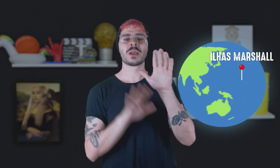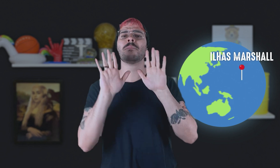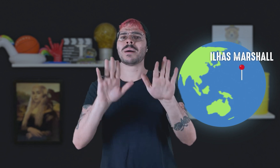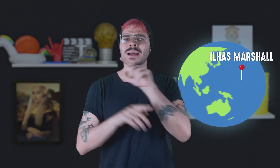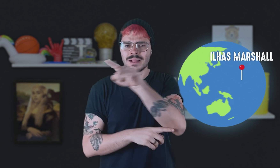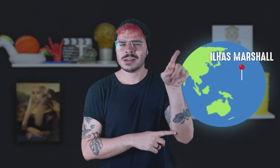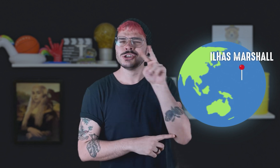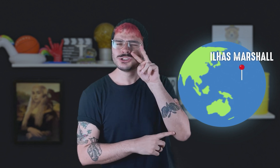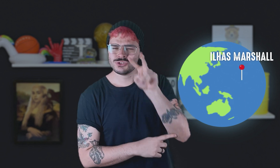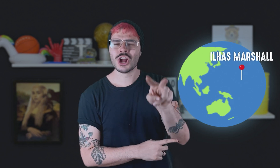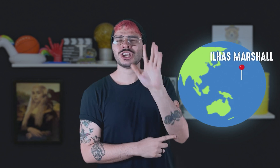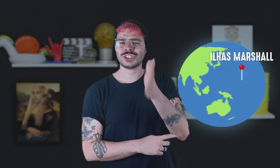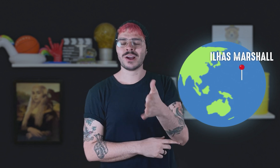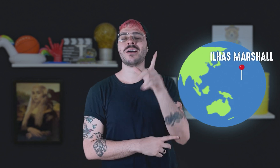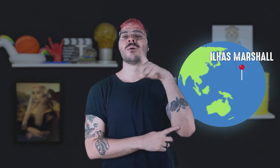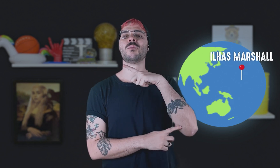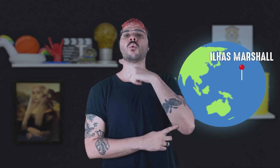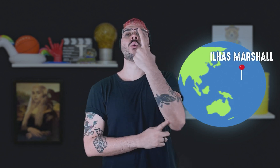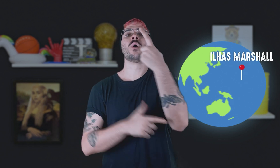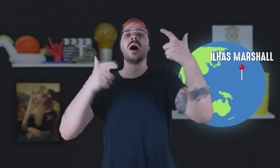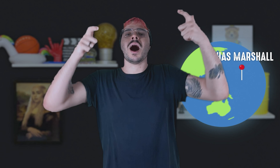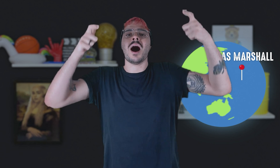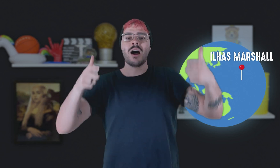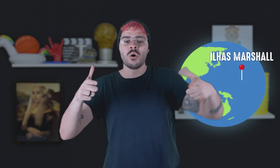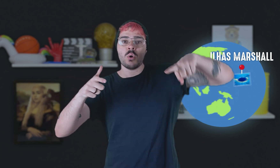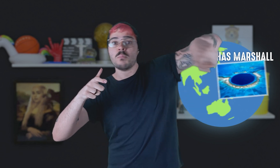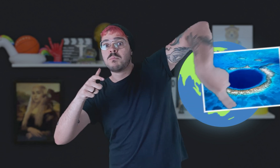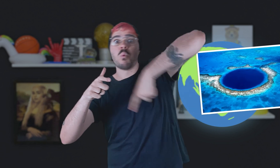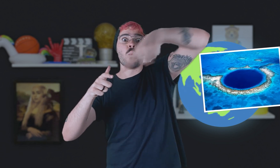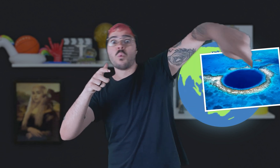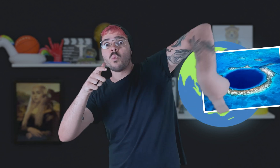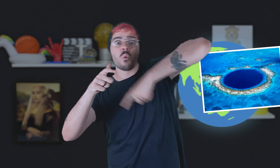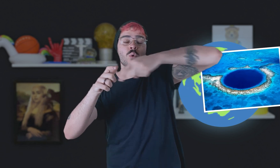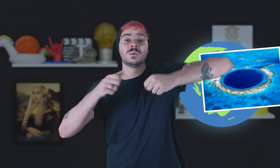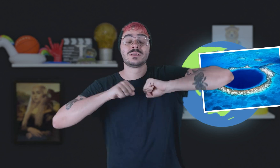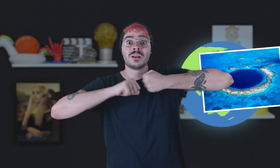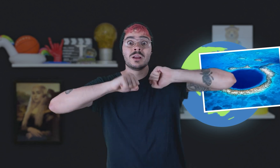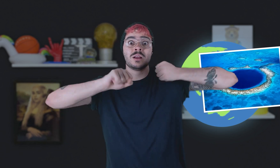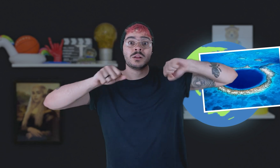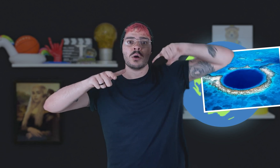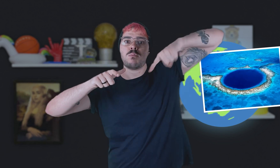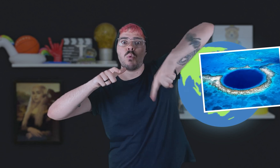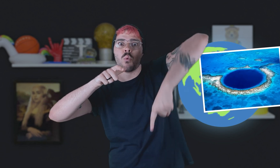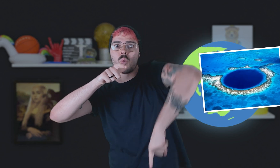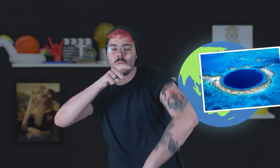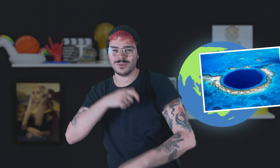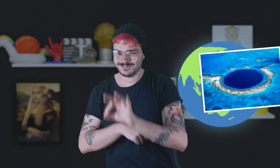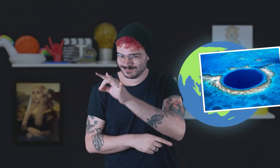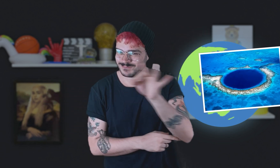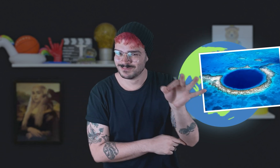but did you notice that there's a giant hole there?